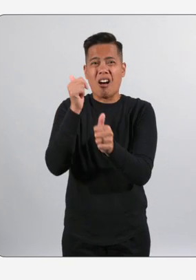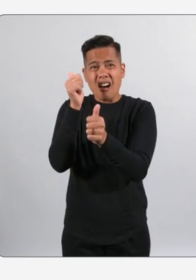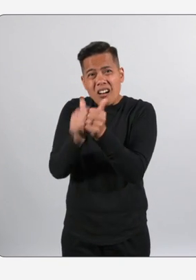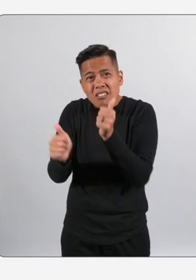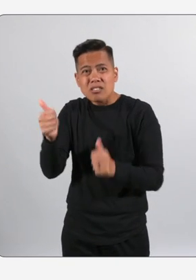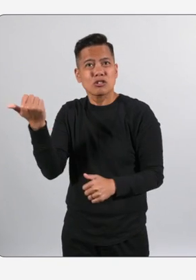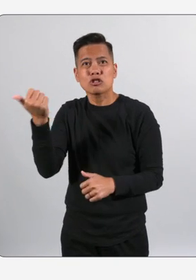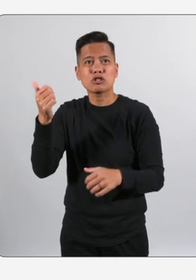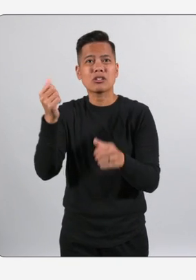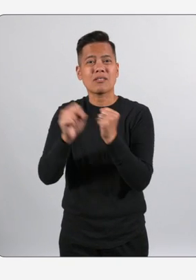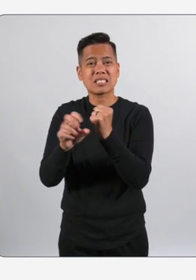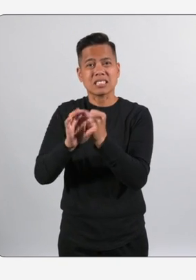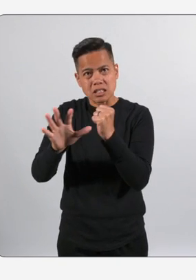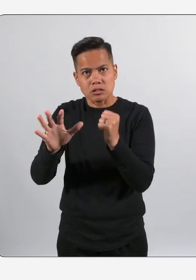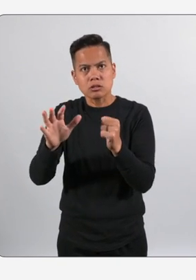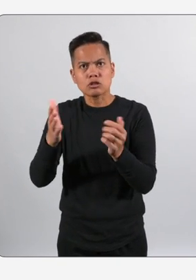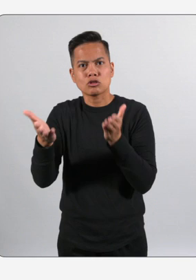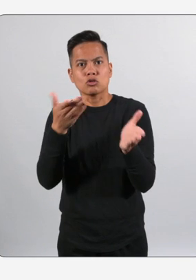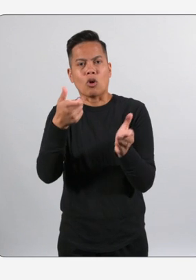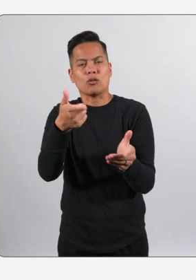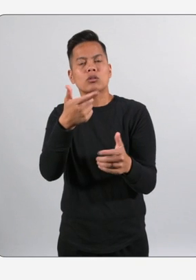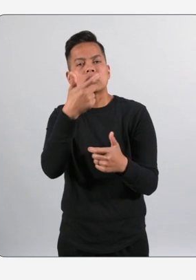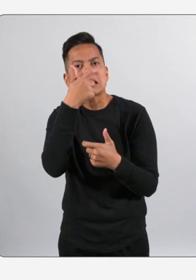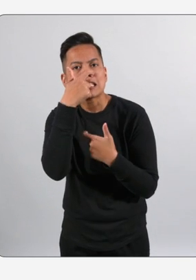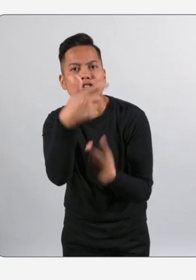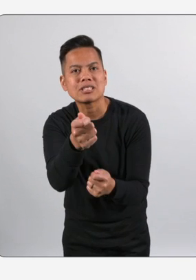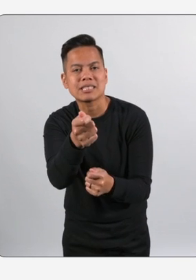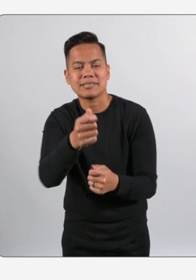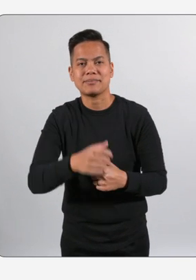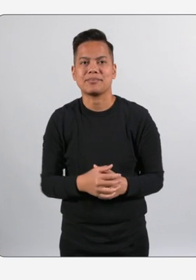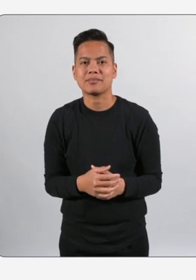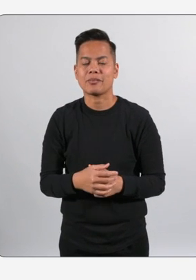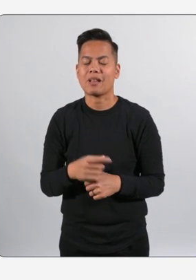you things you are actually interested in. So we have to deliver both.